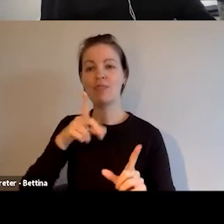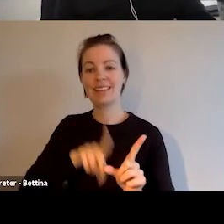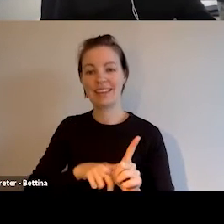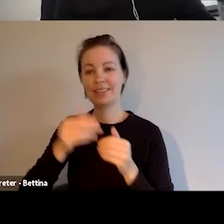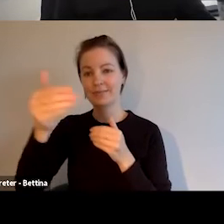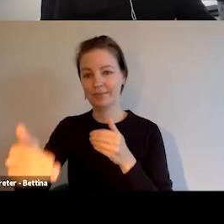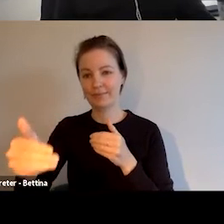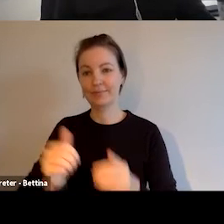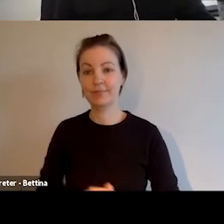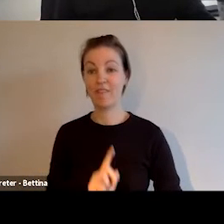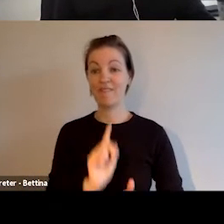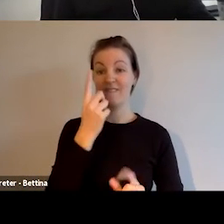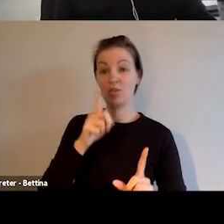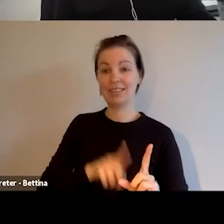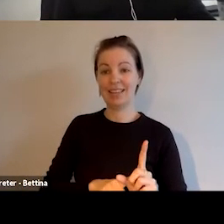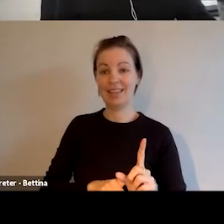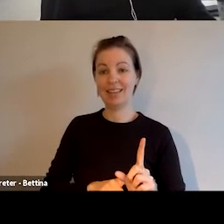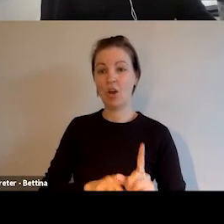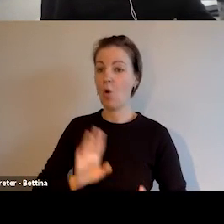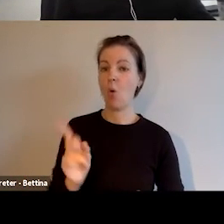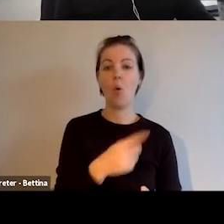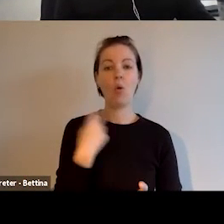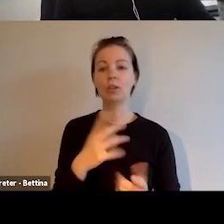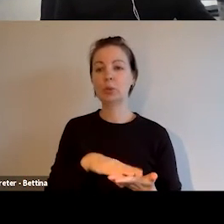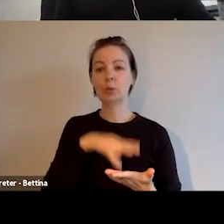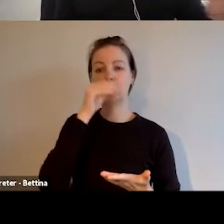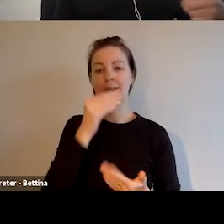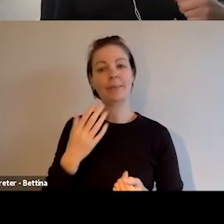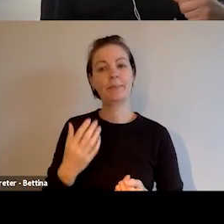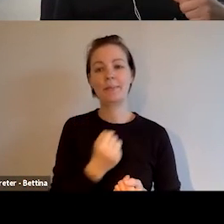First year there are two common units all students come together to study in.